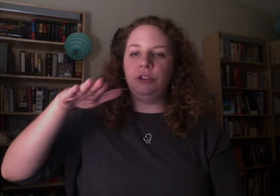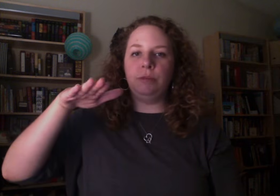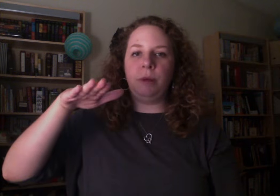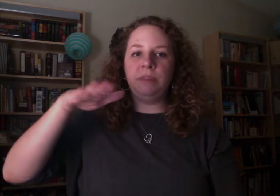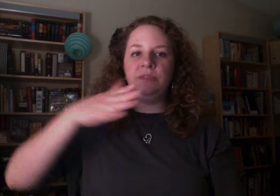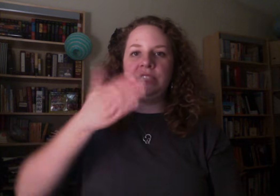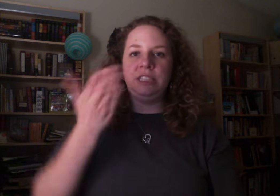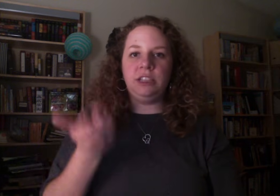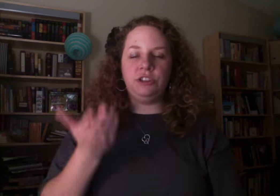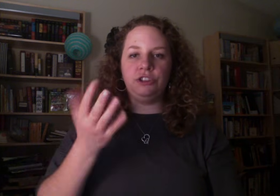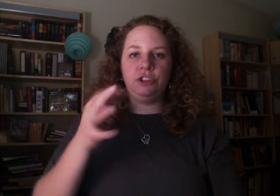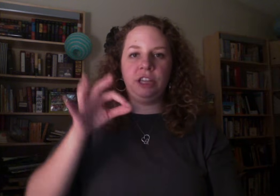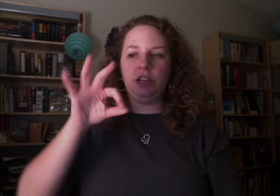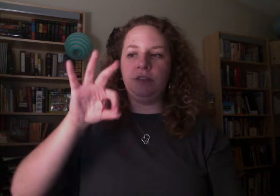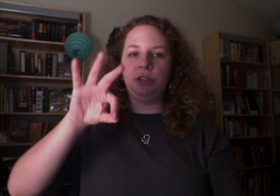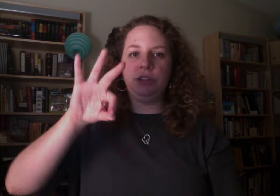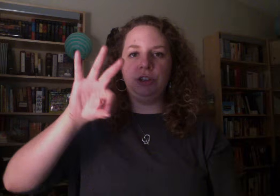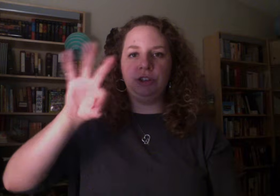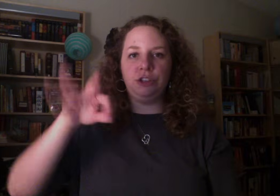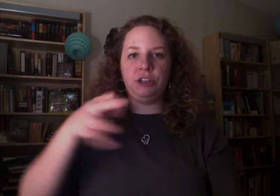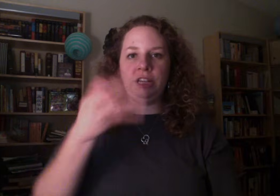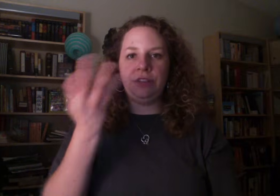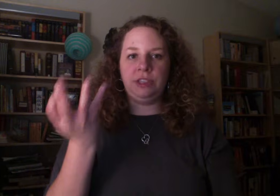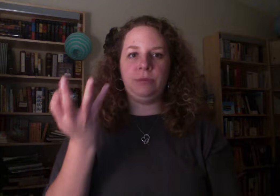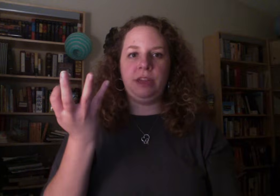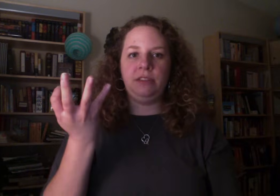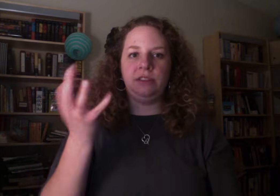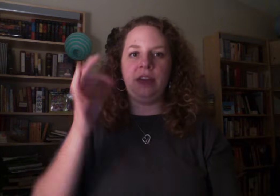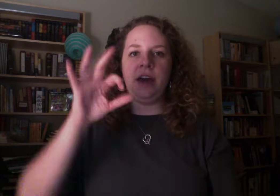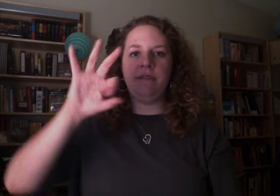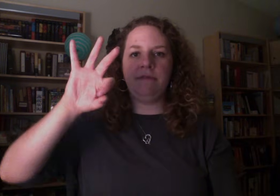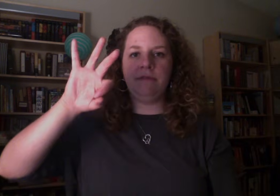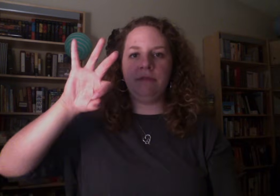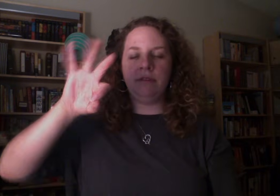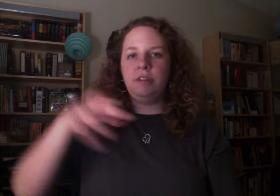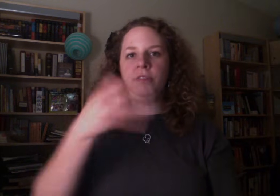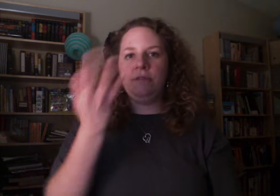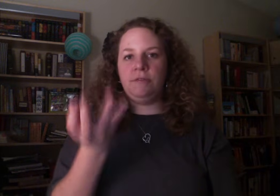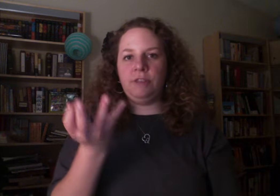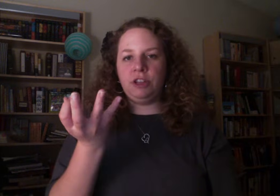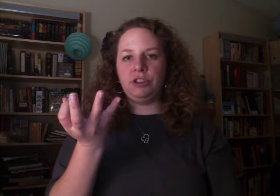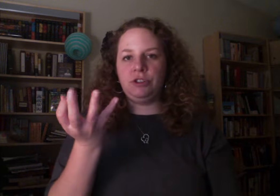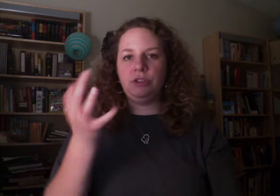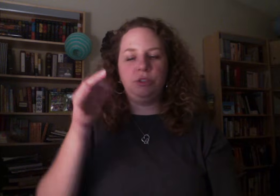So your palm is facing down and you're turning it over, so you're turning it this way. F . . . French.